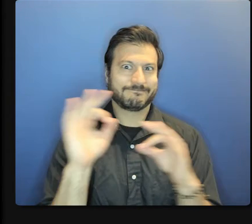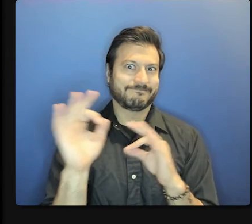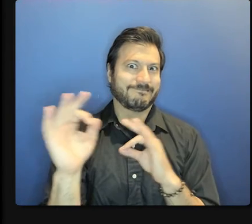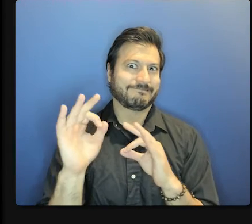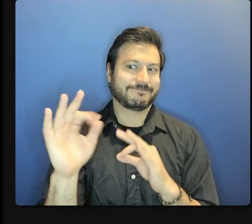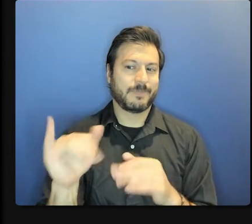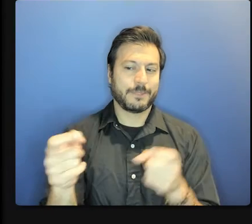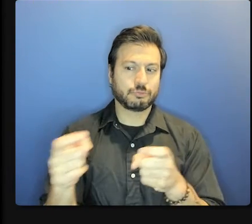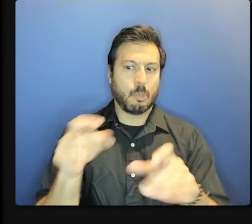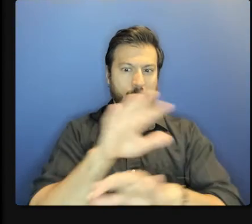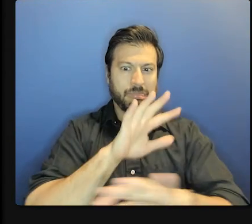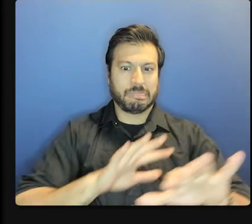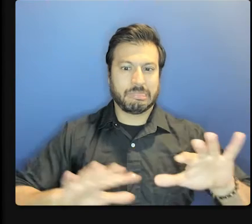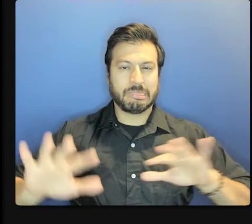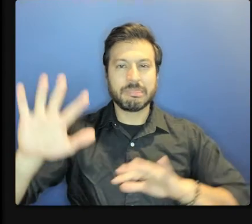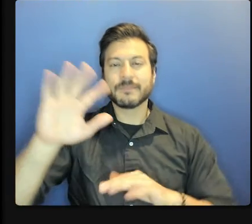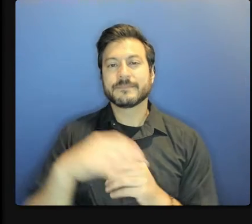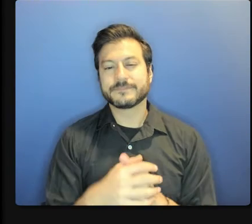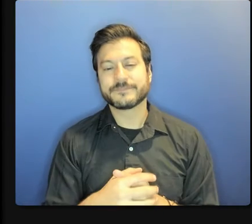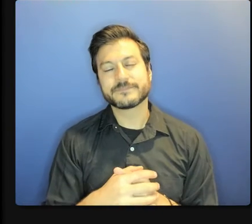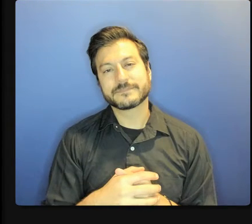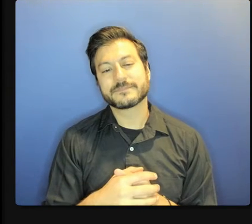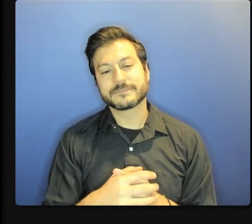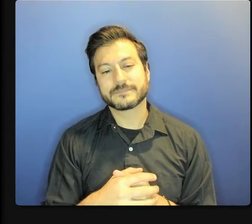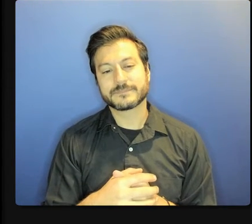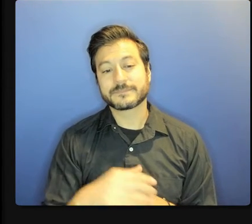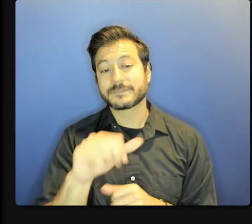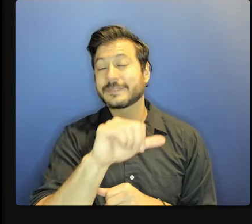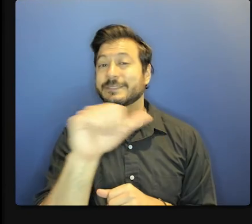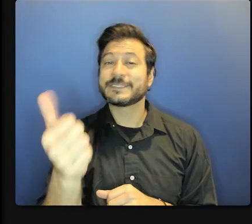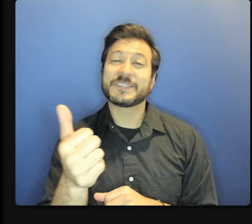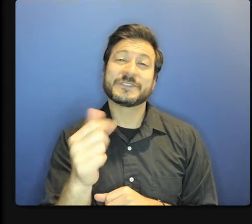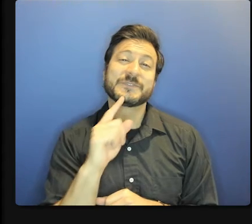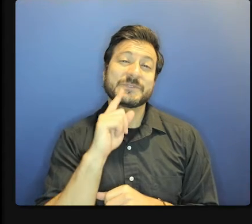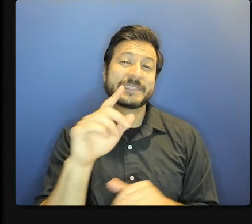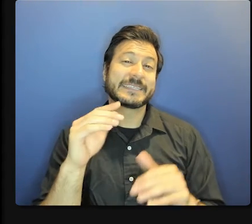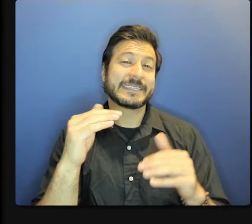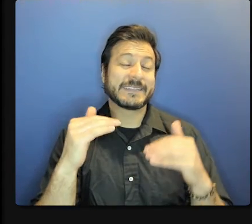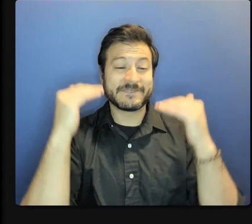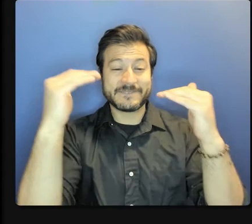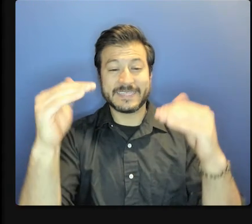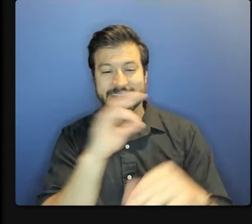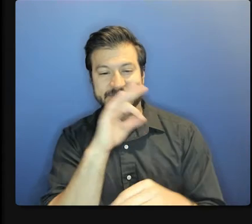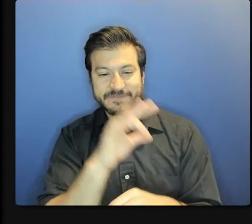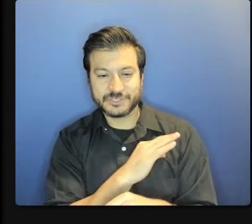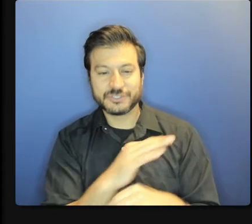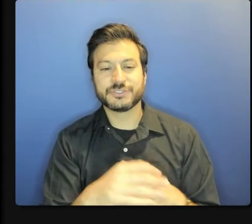instead of being distracted by control overlays. Another really advanced feature we have available